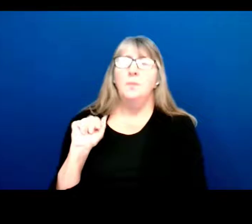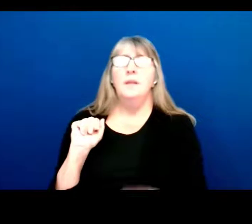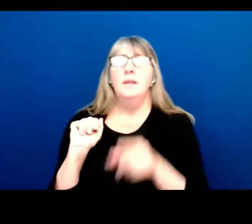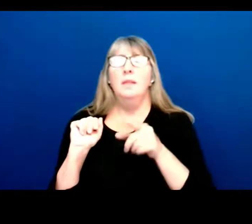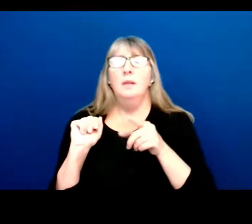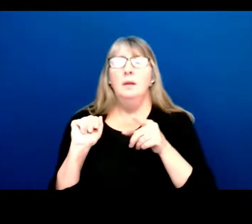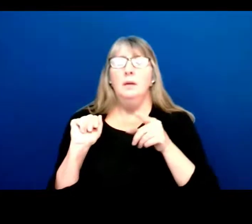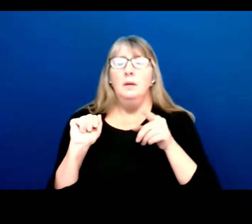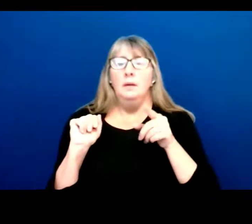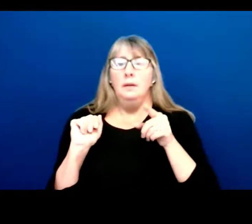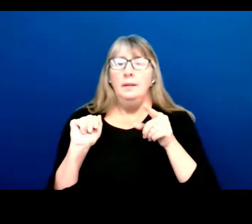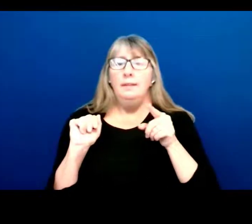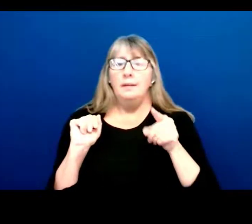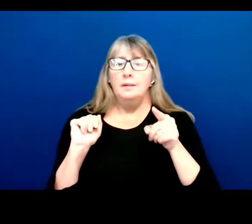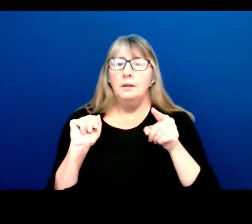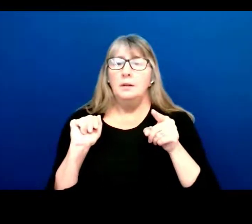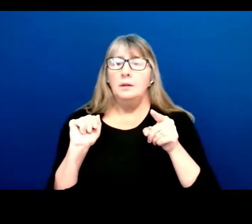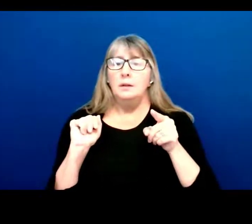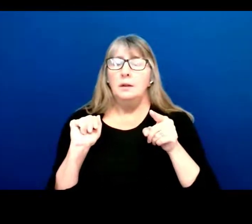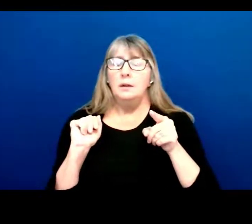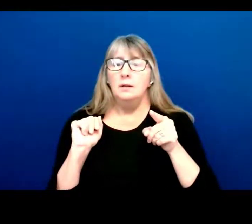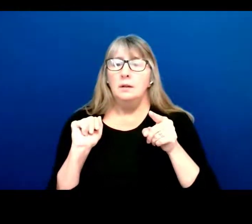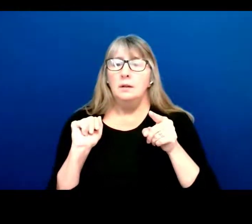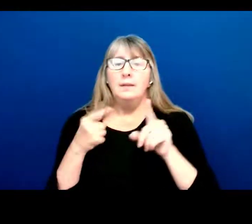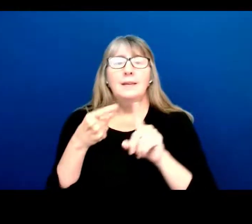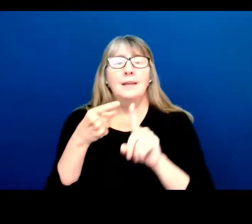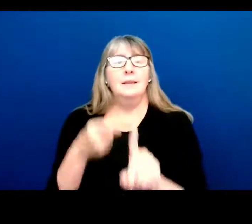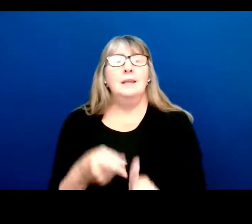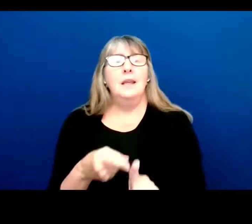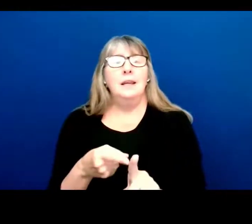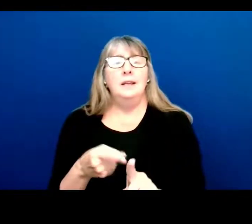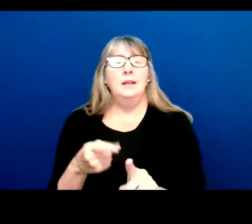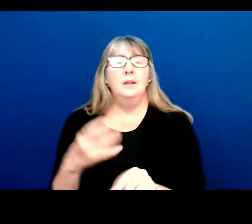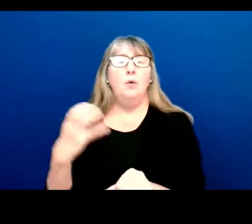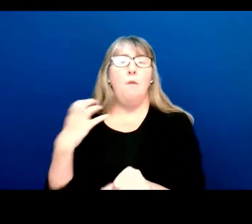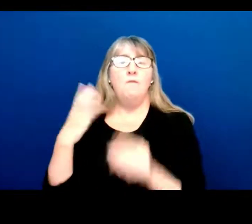Again, the designated official has the responsibility